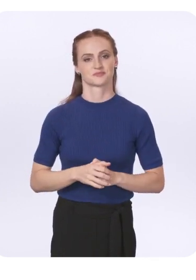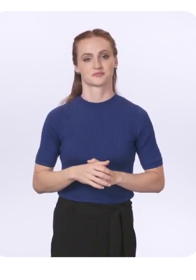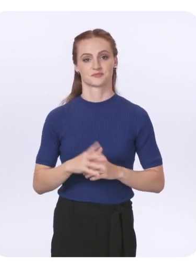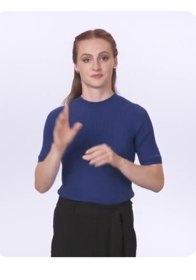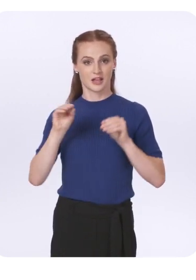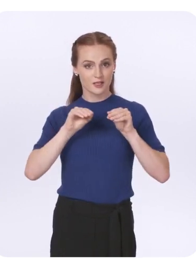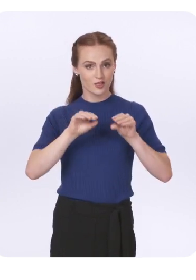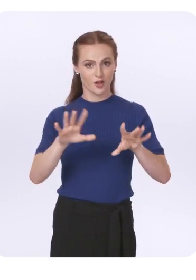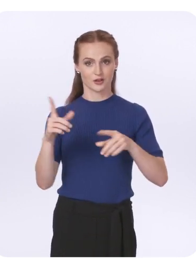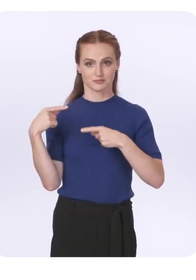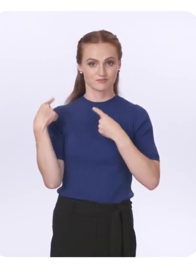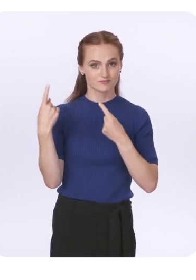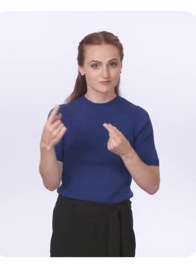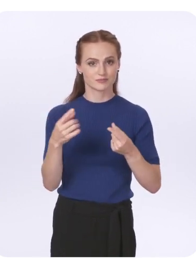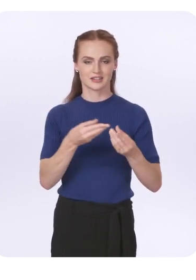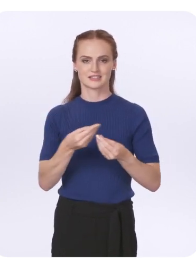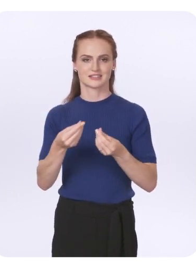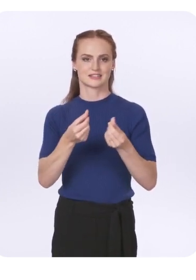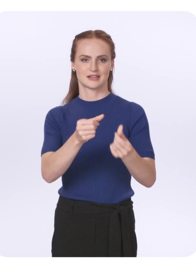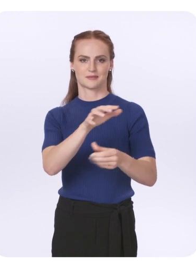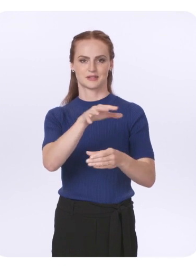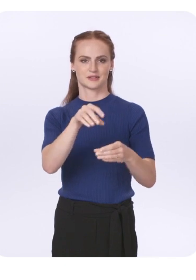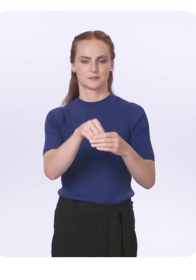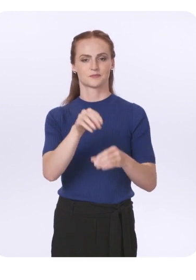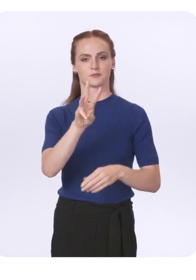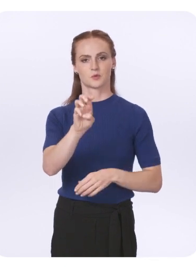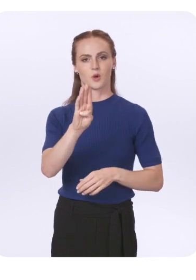for over 4000 developers.